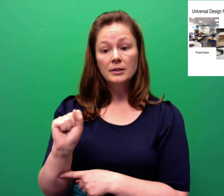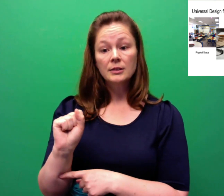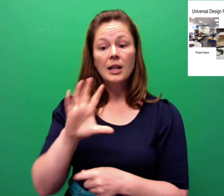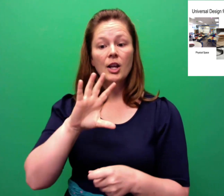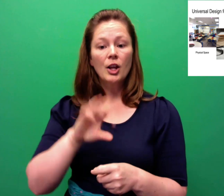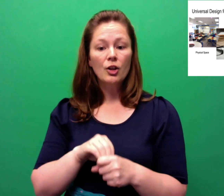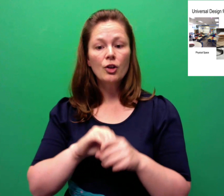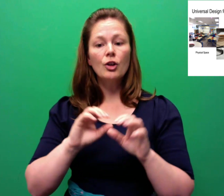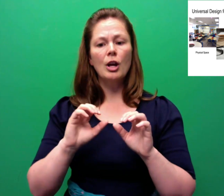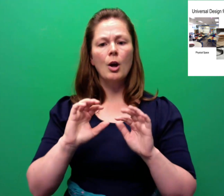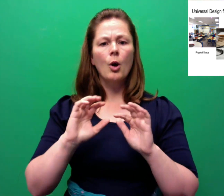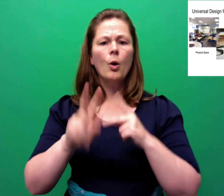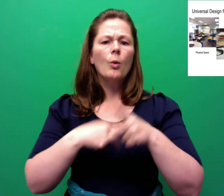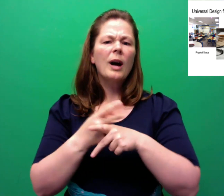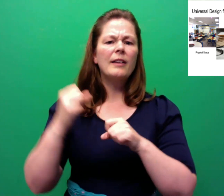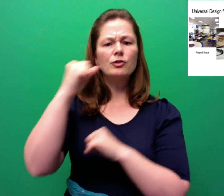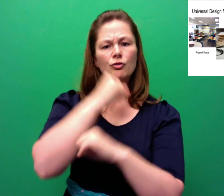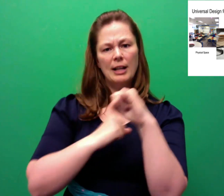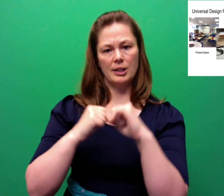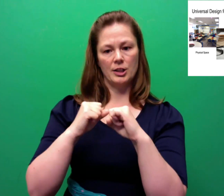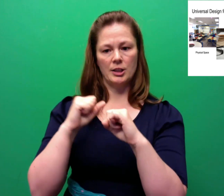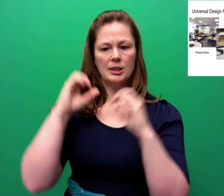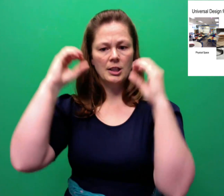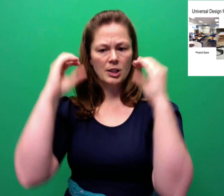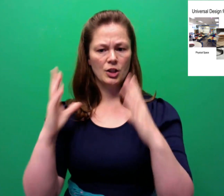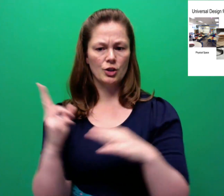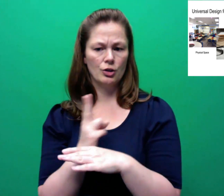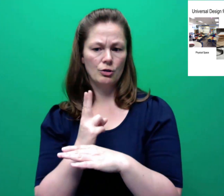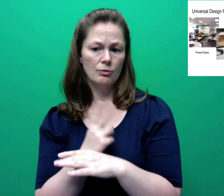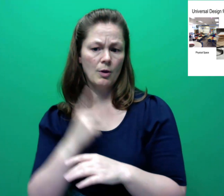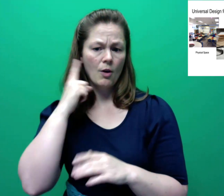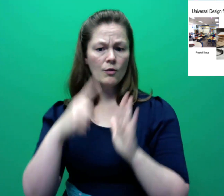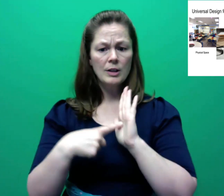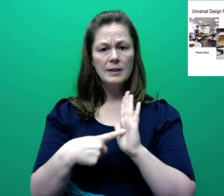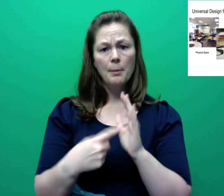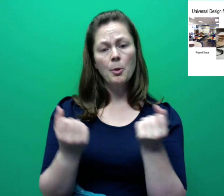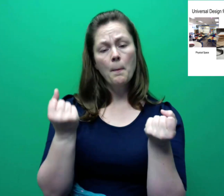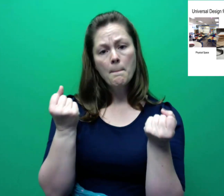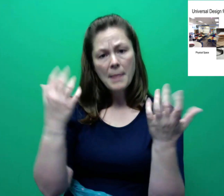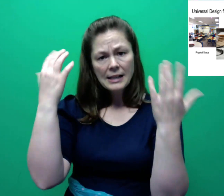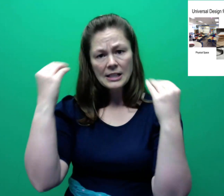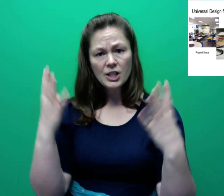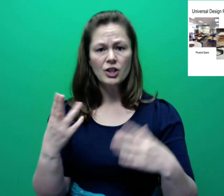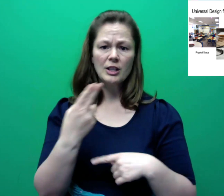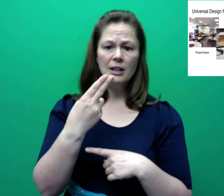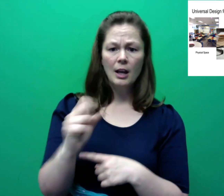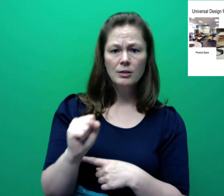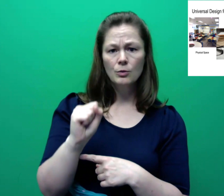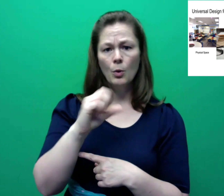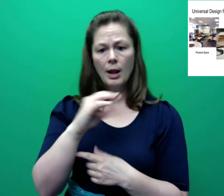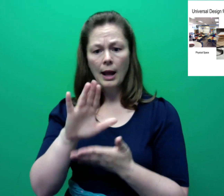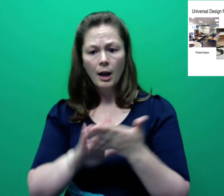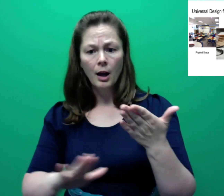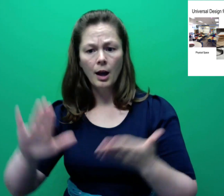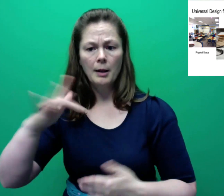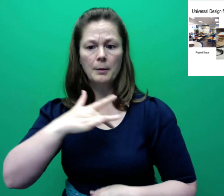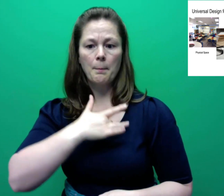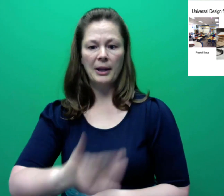methods are related to the strategies teachers use. For example many teachers